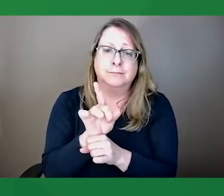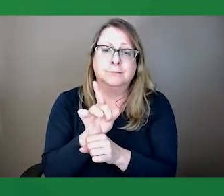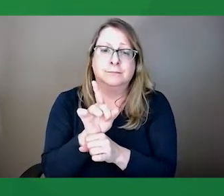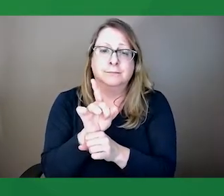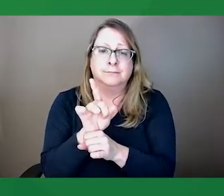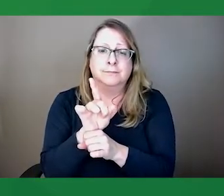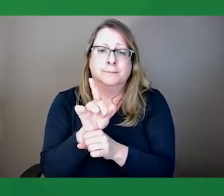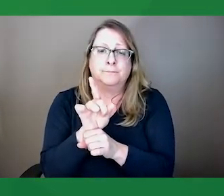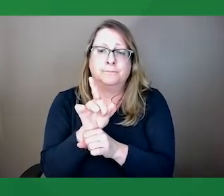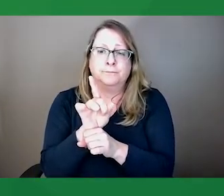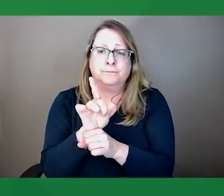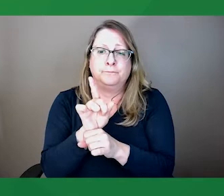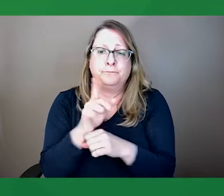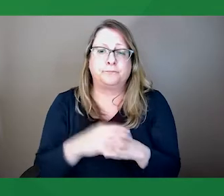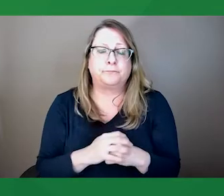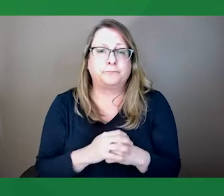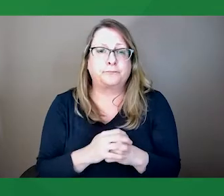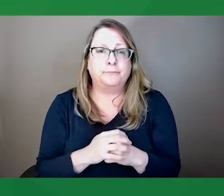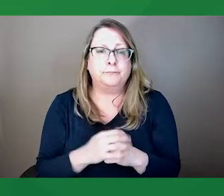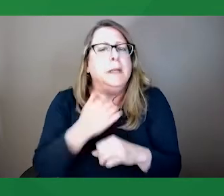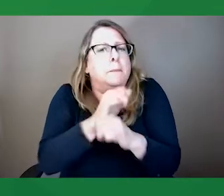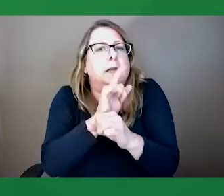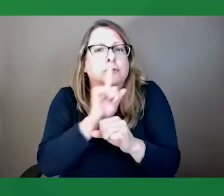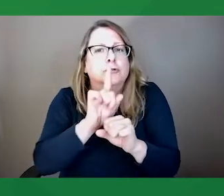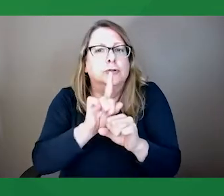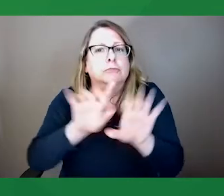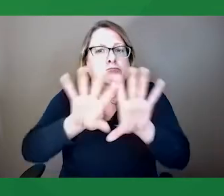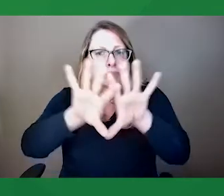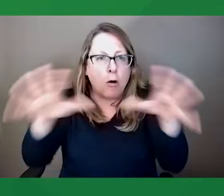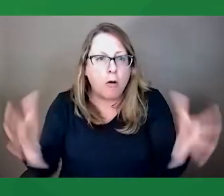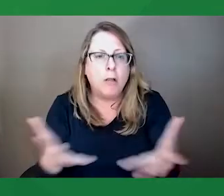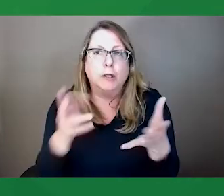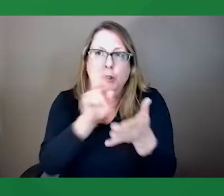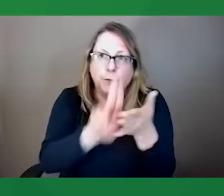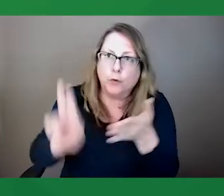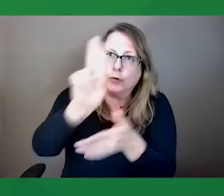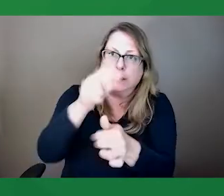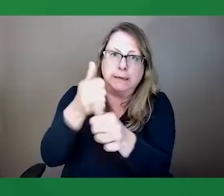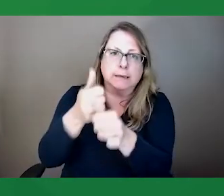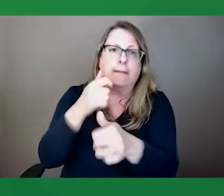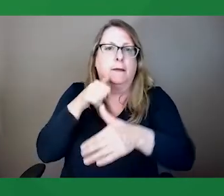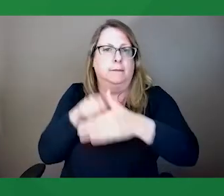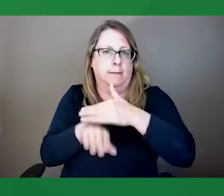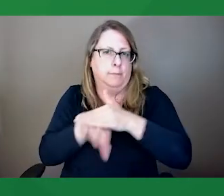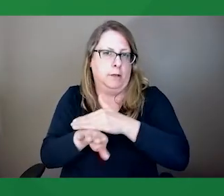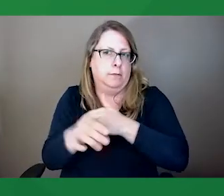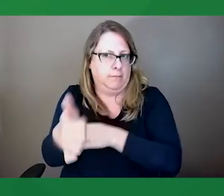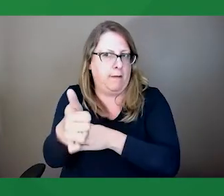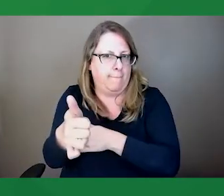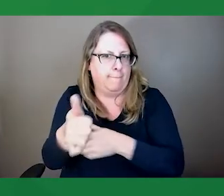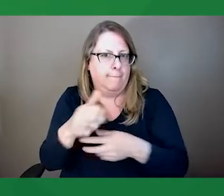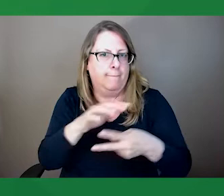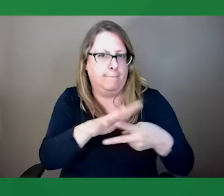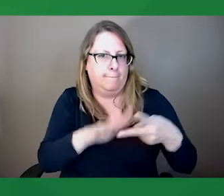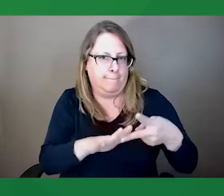that all obviously university and everything like that is accessible. No, let me just go back.